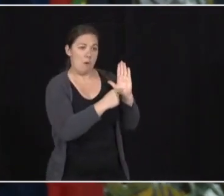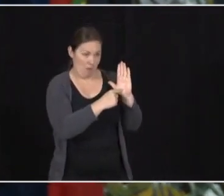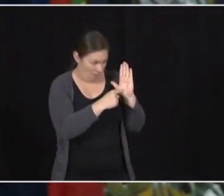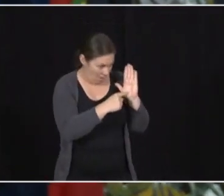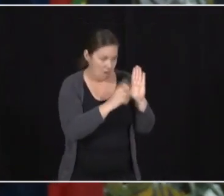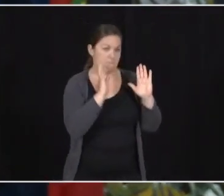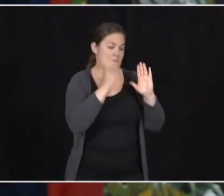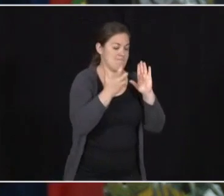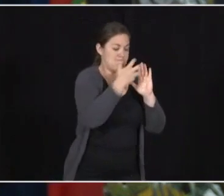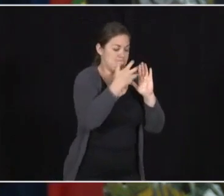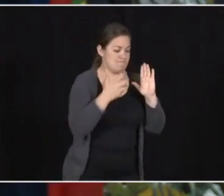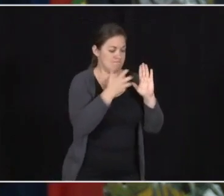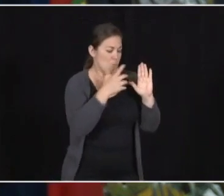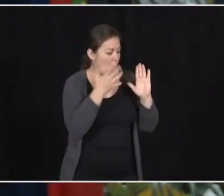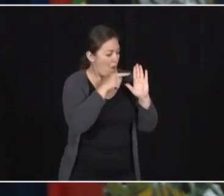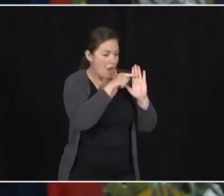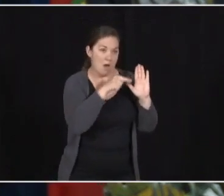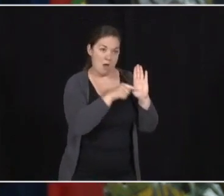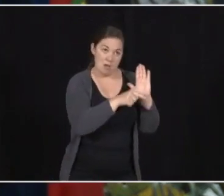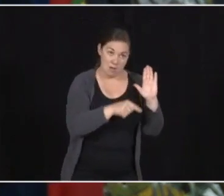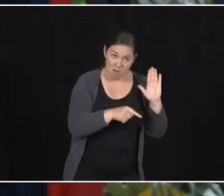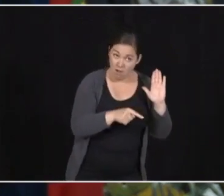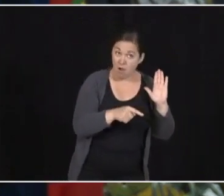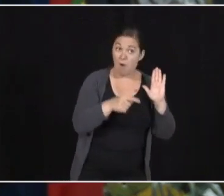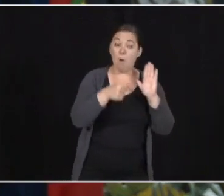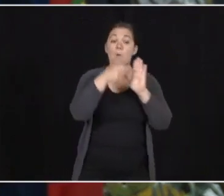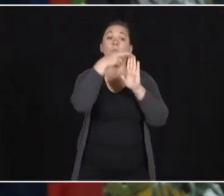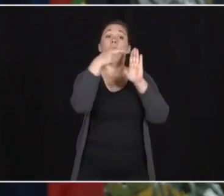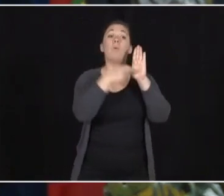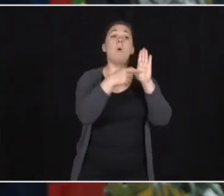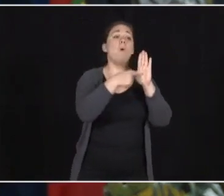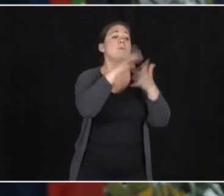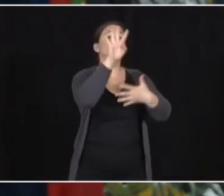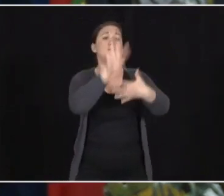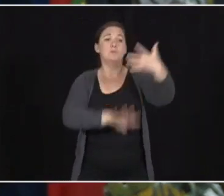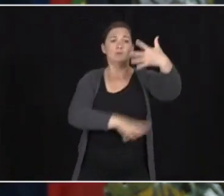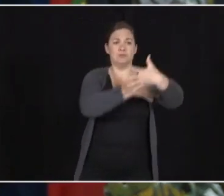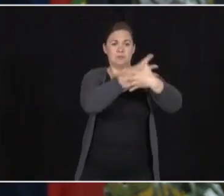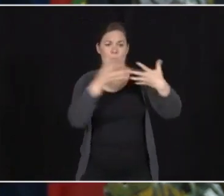will include record and chart reviews, in-depth interviews with staff and residents.